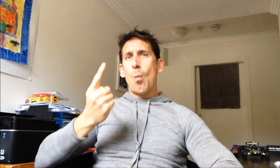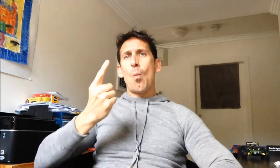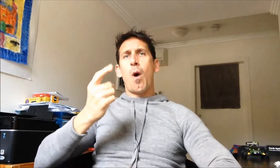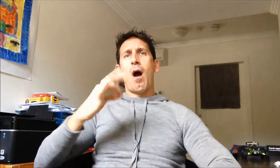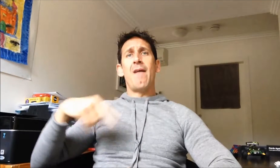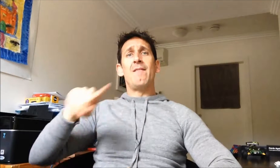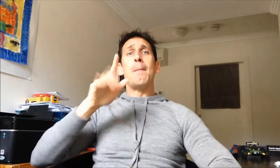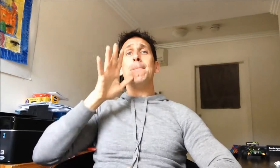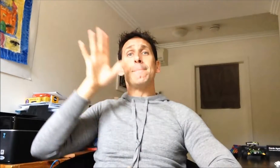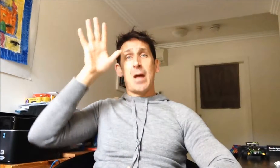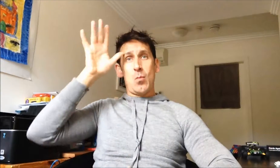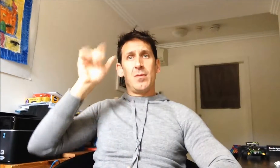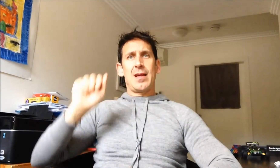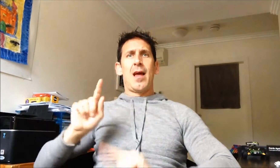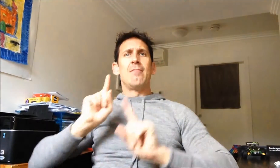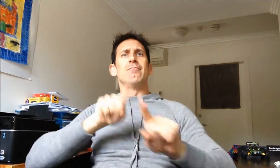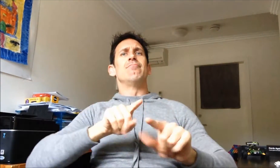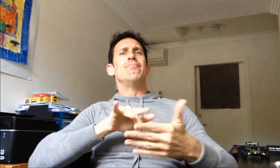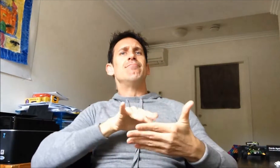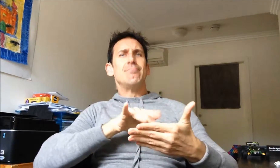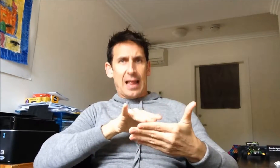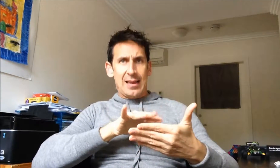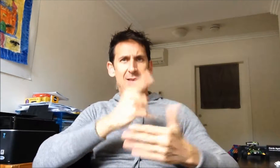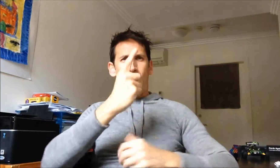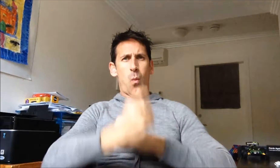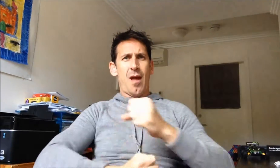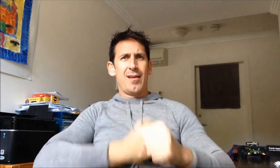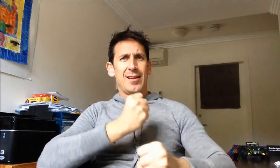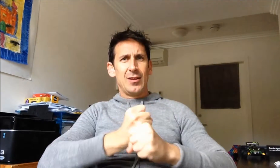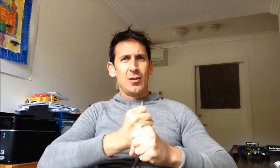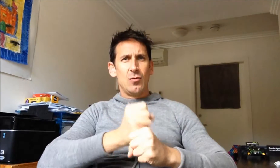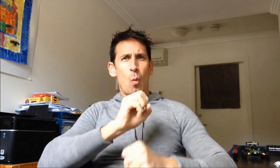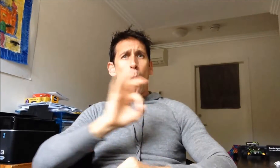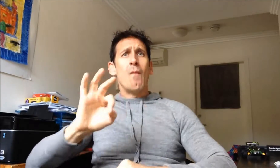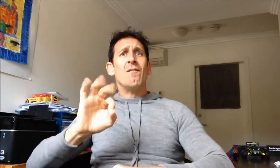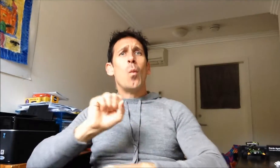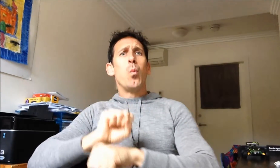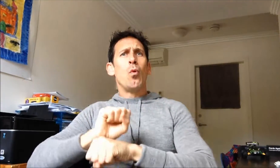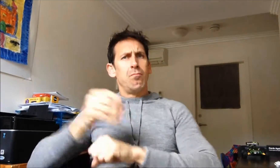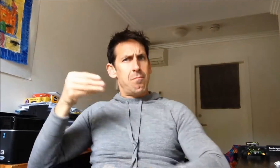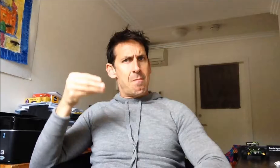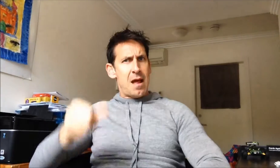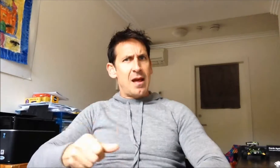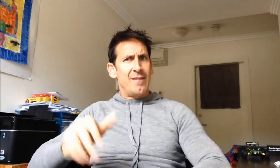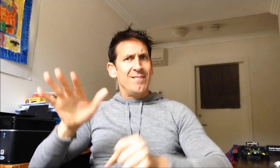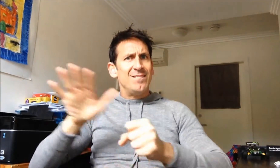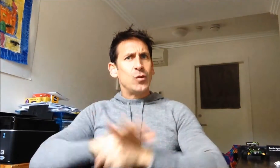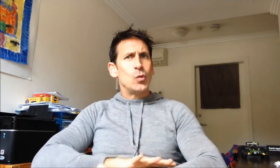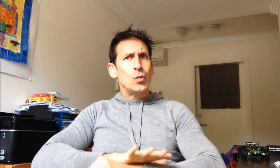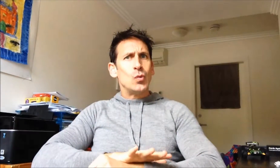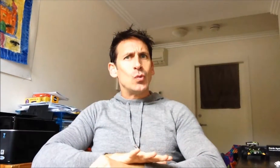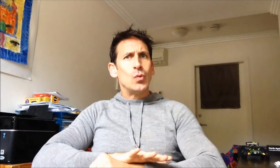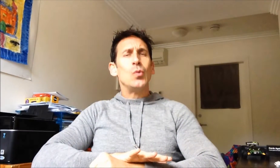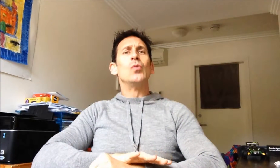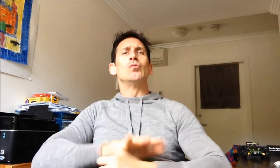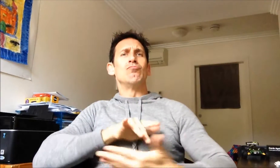One parent is eligible to study for a full year away from work. They are fully funded to study and learn.